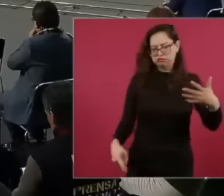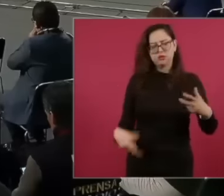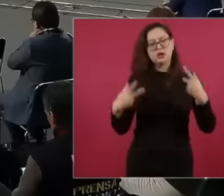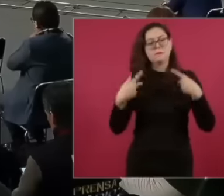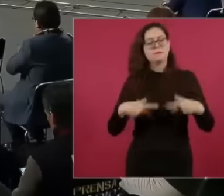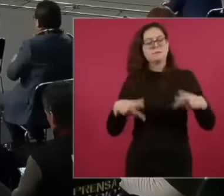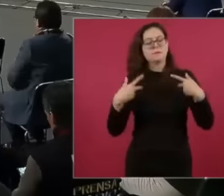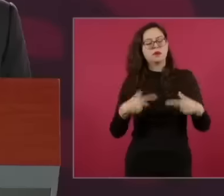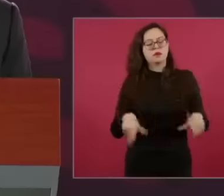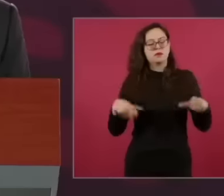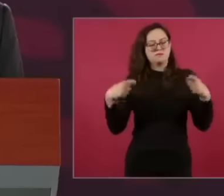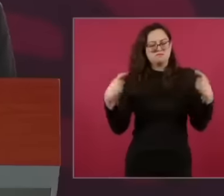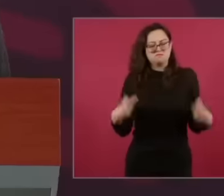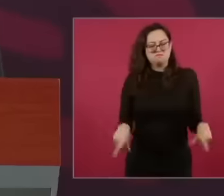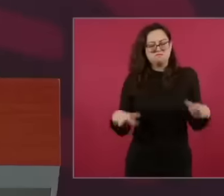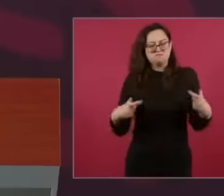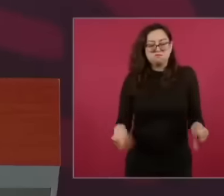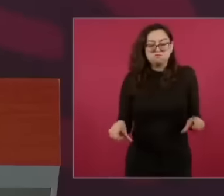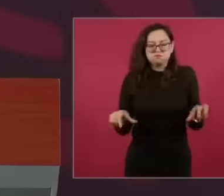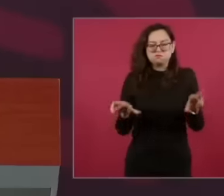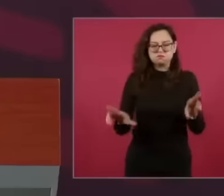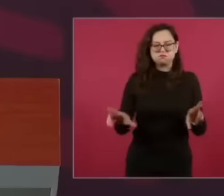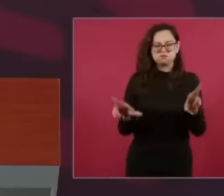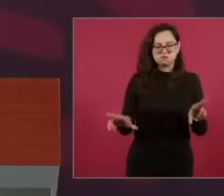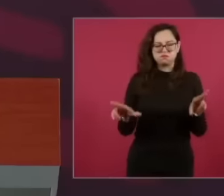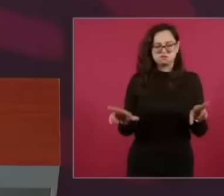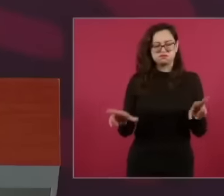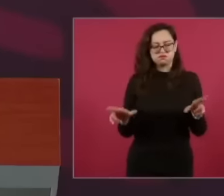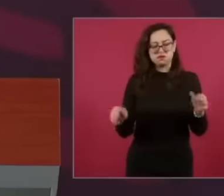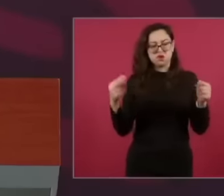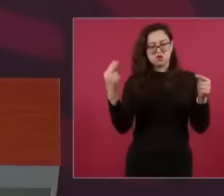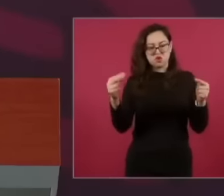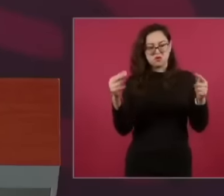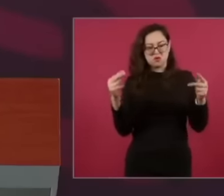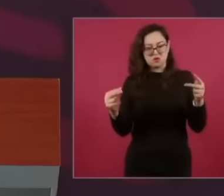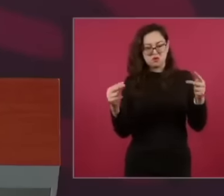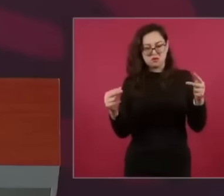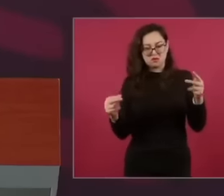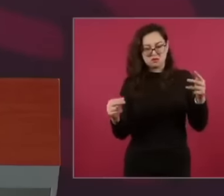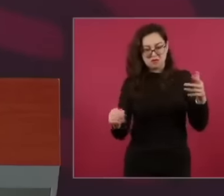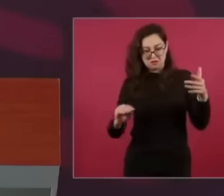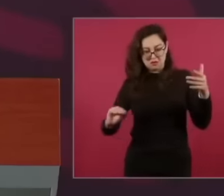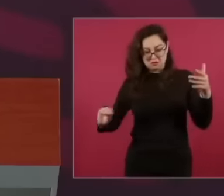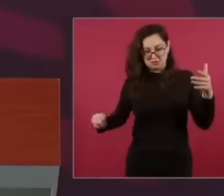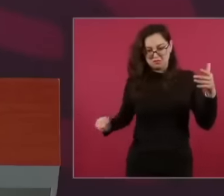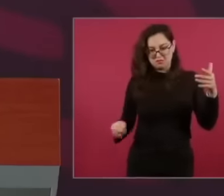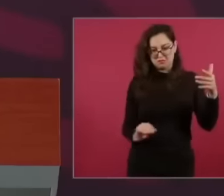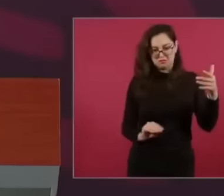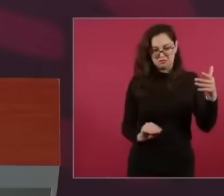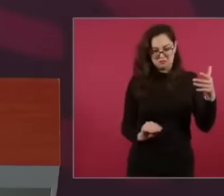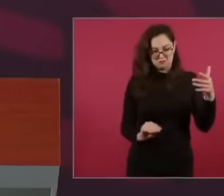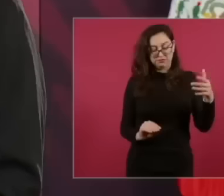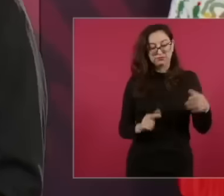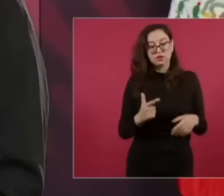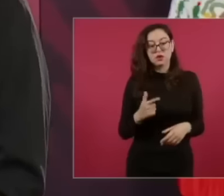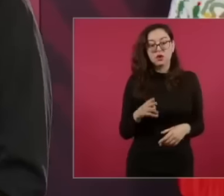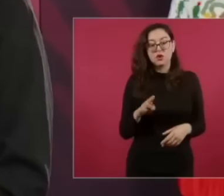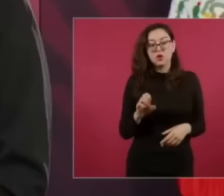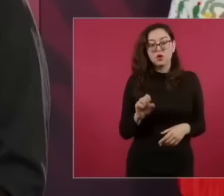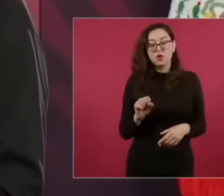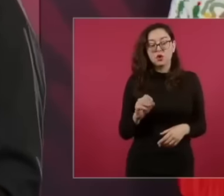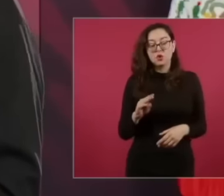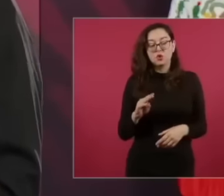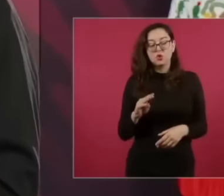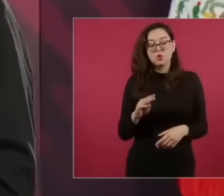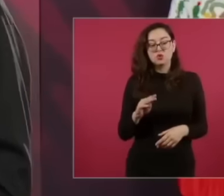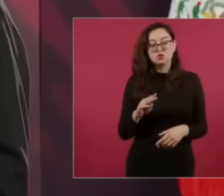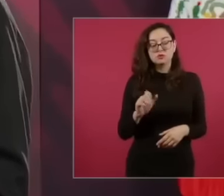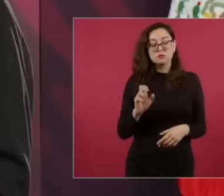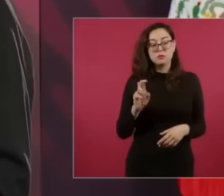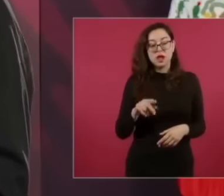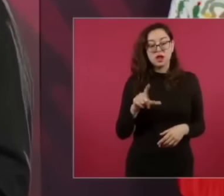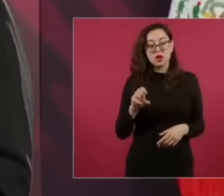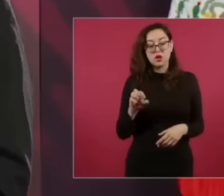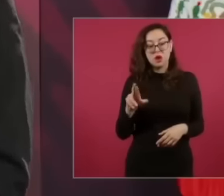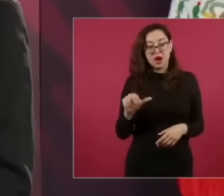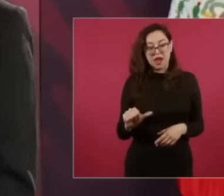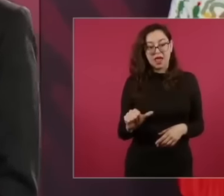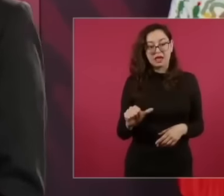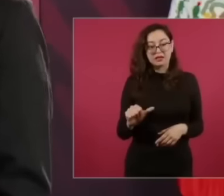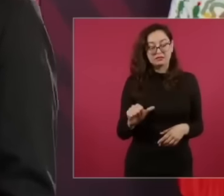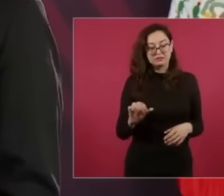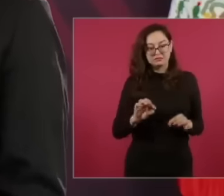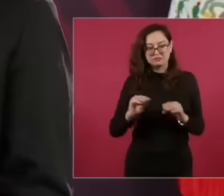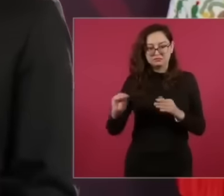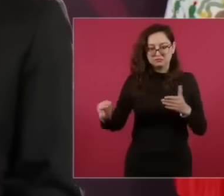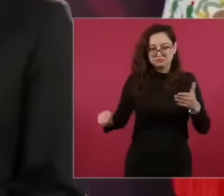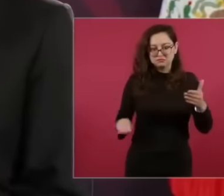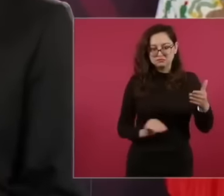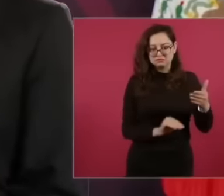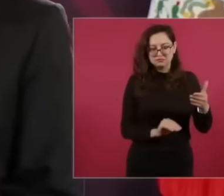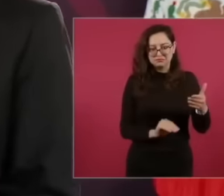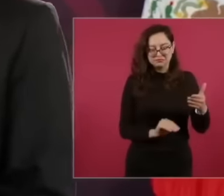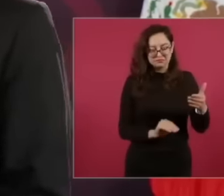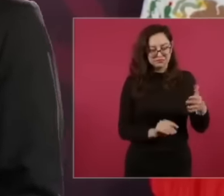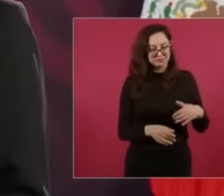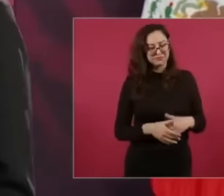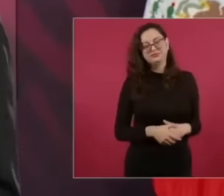they even put Guzmán on the list of the 10 richest in Mexico no no no no no